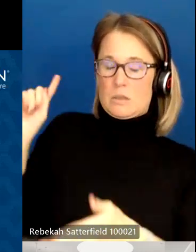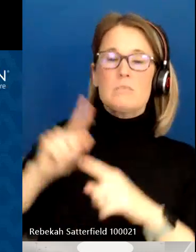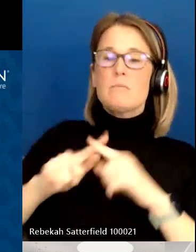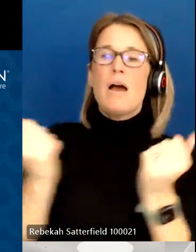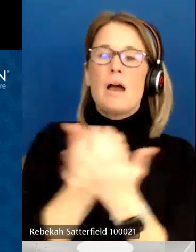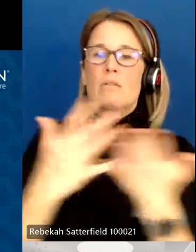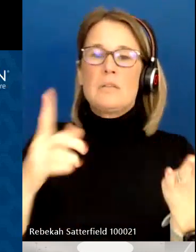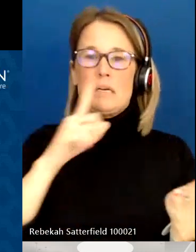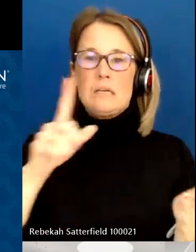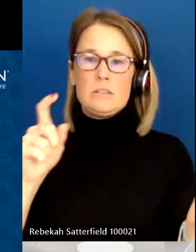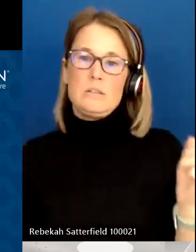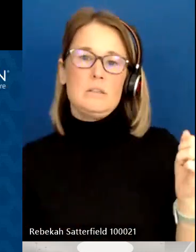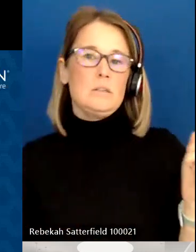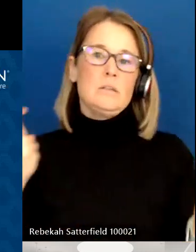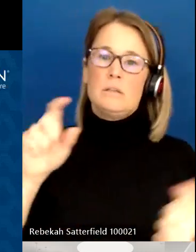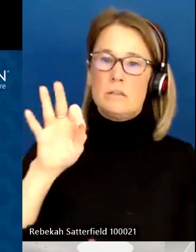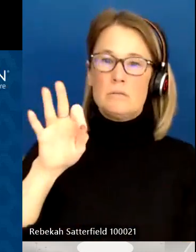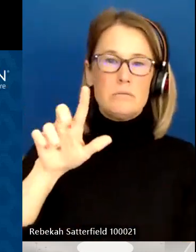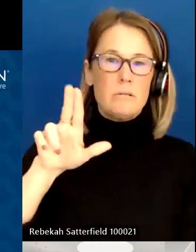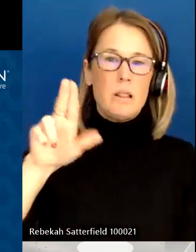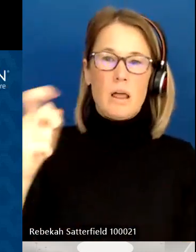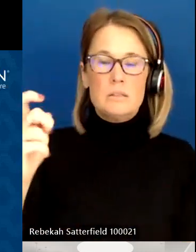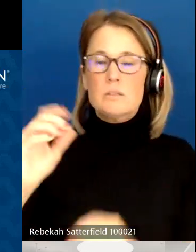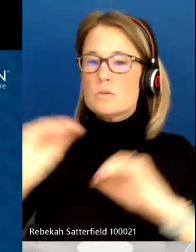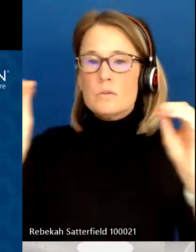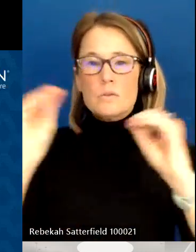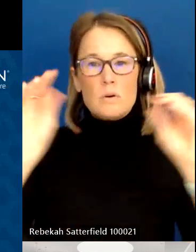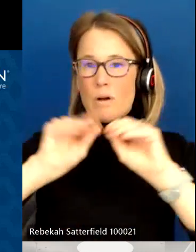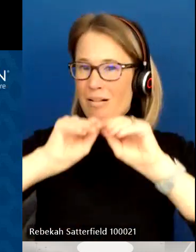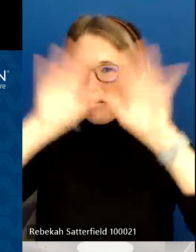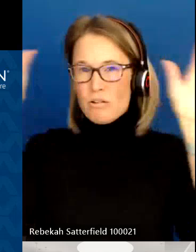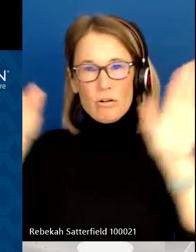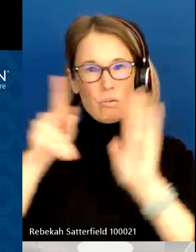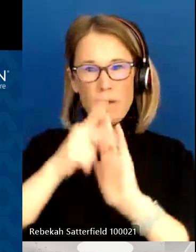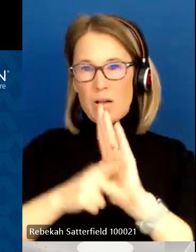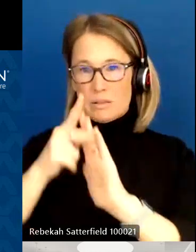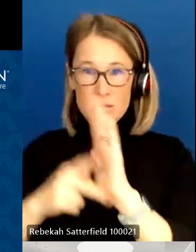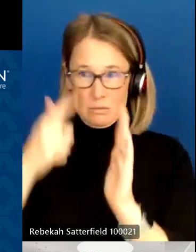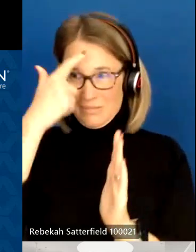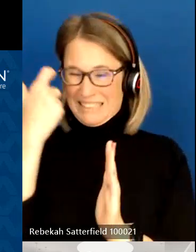there's not a clear policy especially with an incoming change in administration on these issues